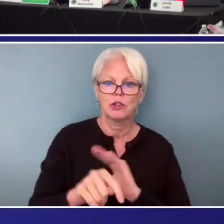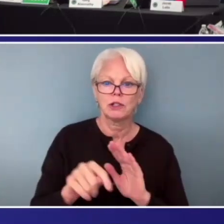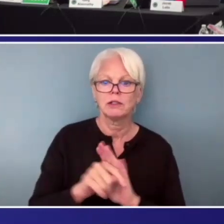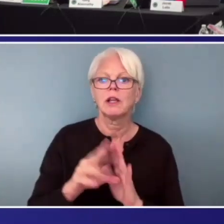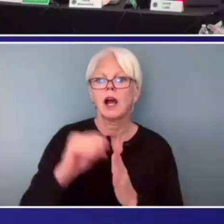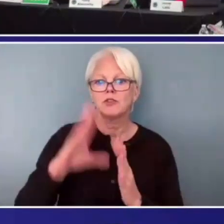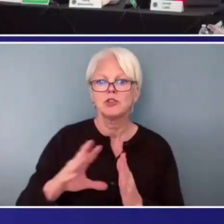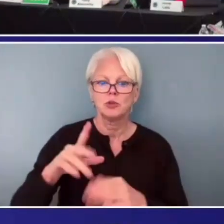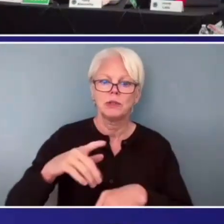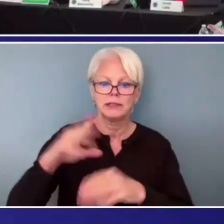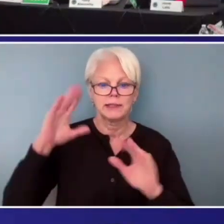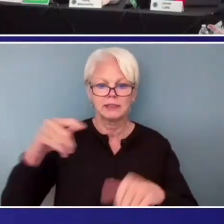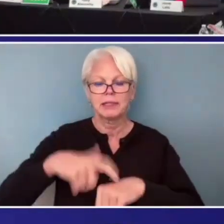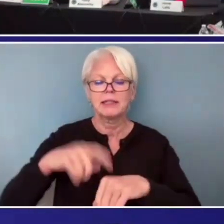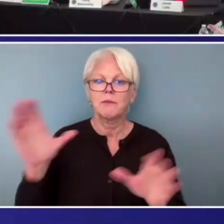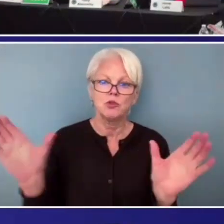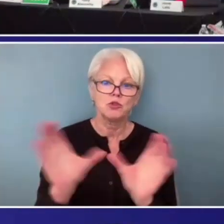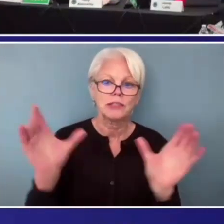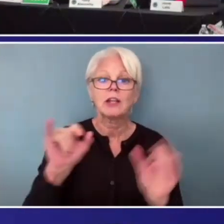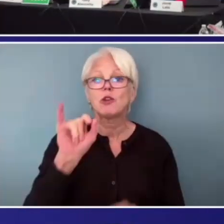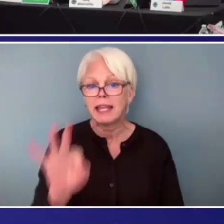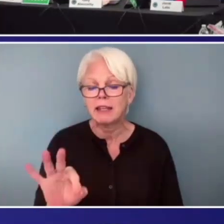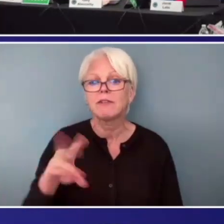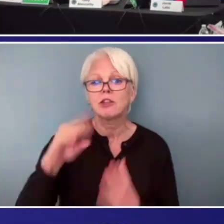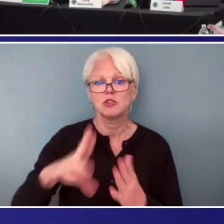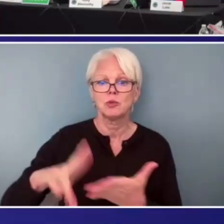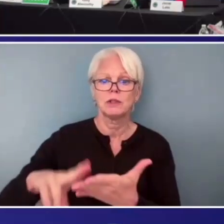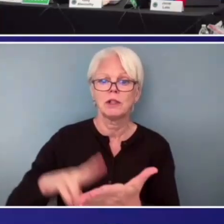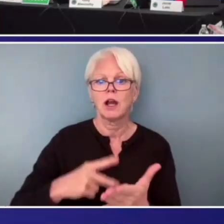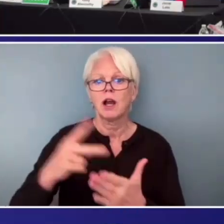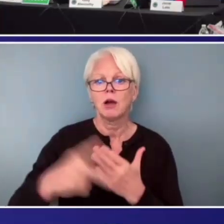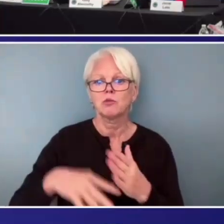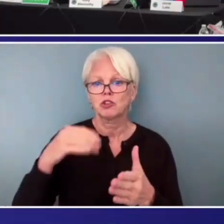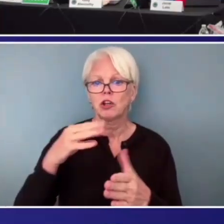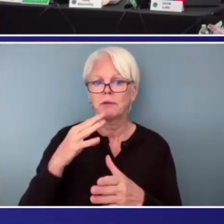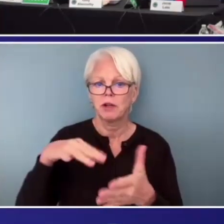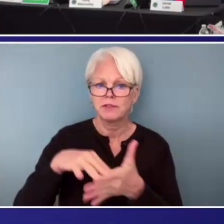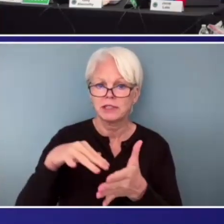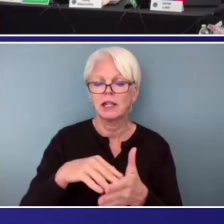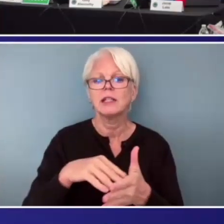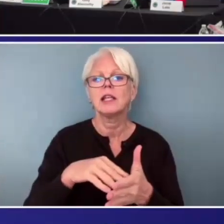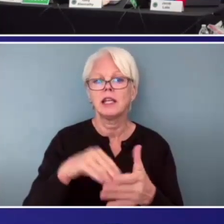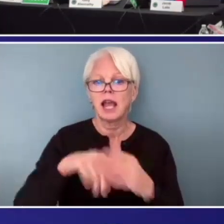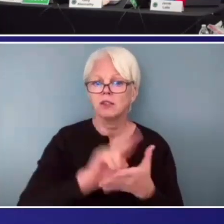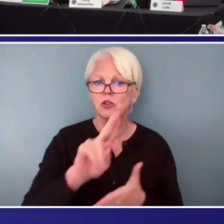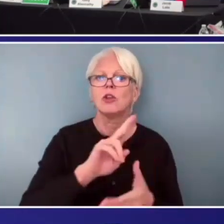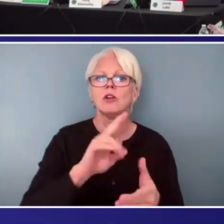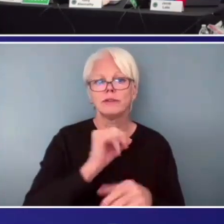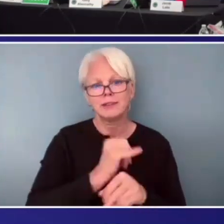time to credential if the student is enrolled in a program of study at an institution as of June 30, 2026, and paragraph (b),